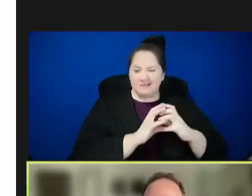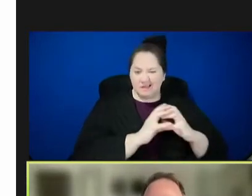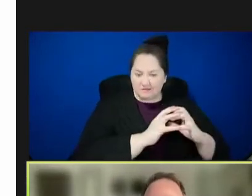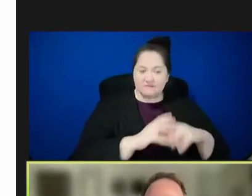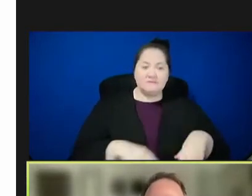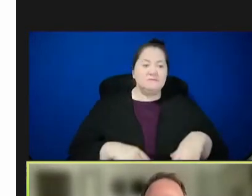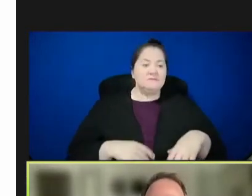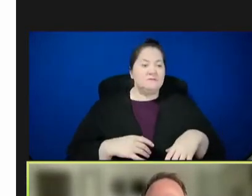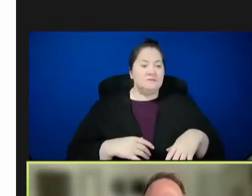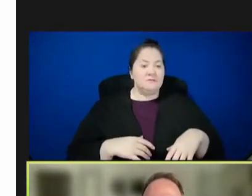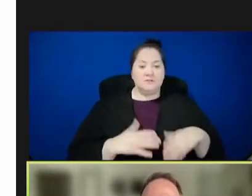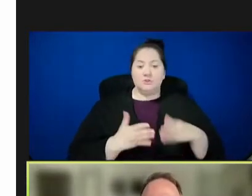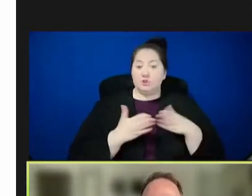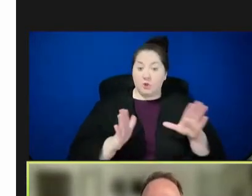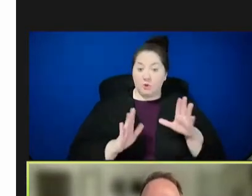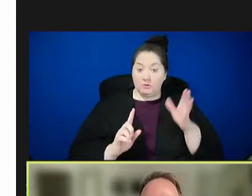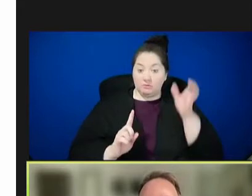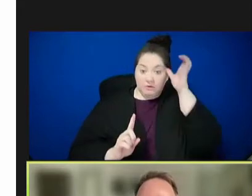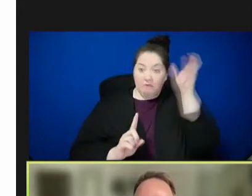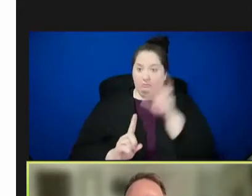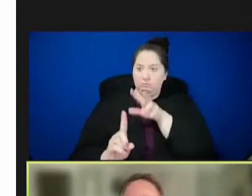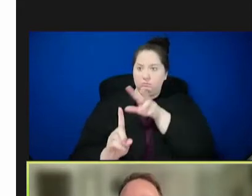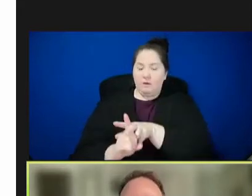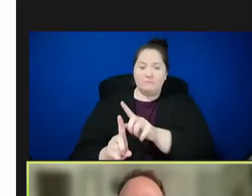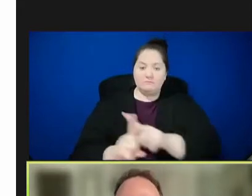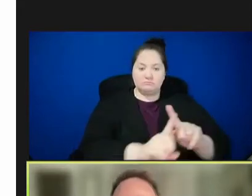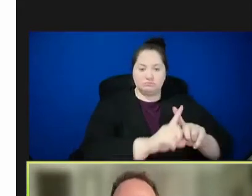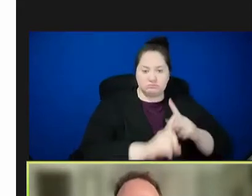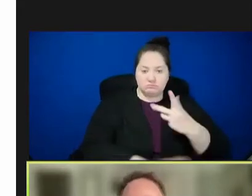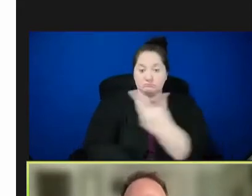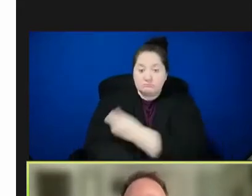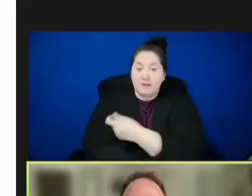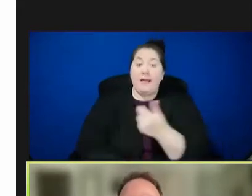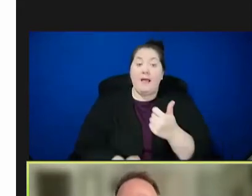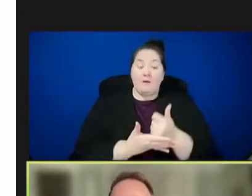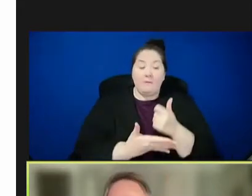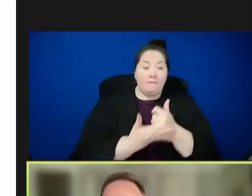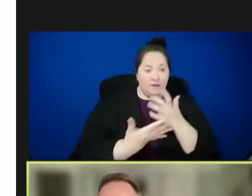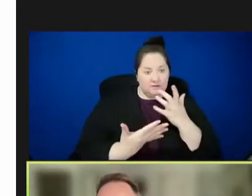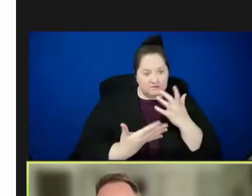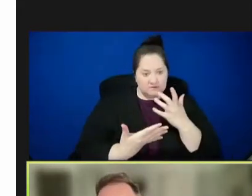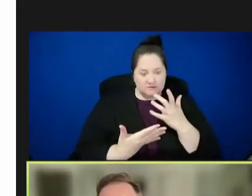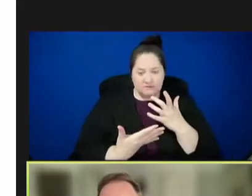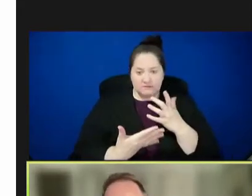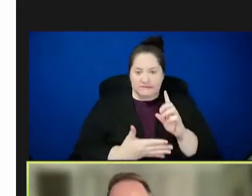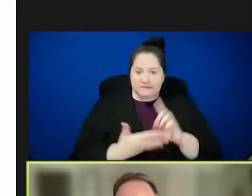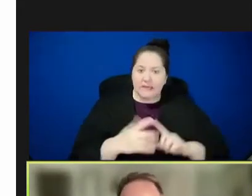different vaccines and could help us design interventions to not only have solid antibody